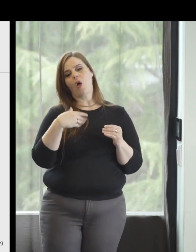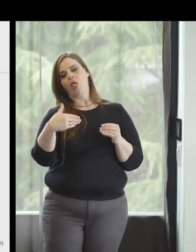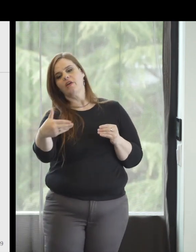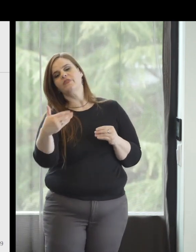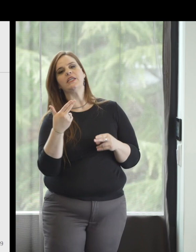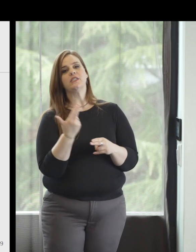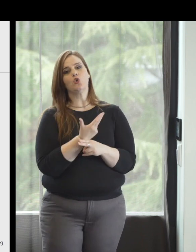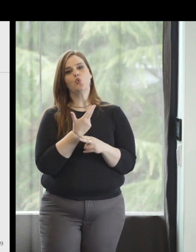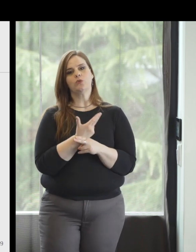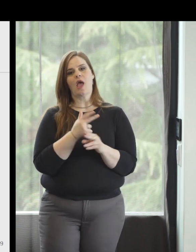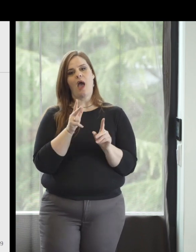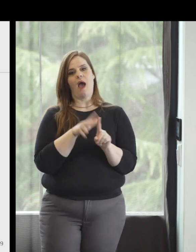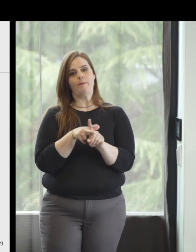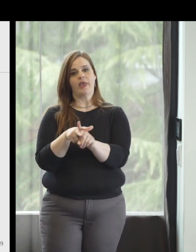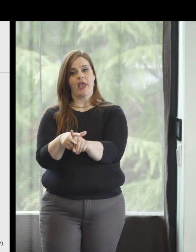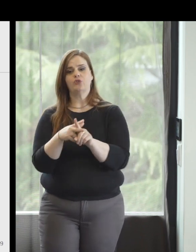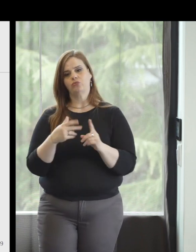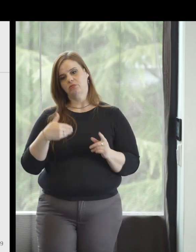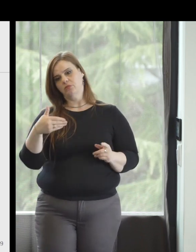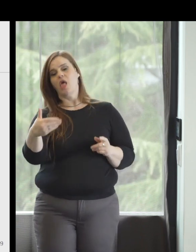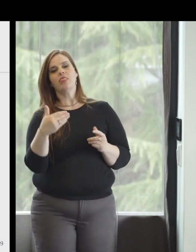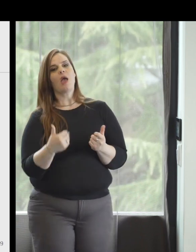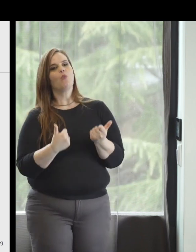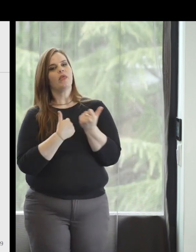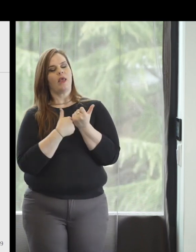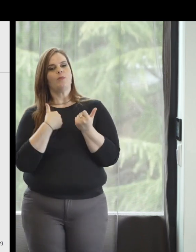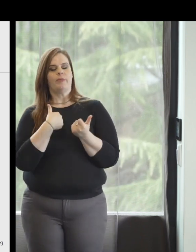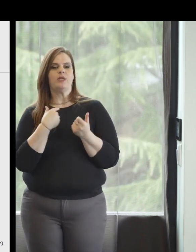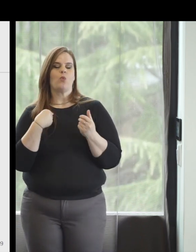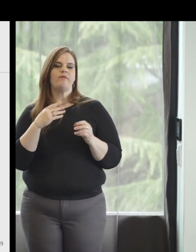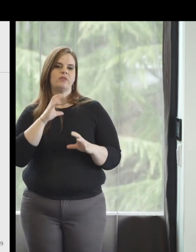applications that enable me to have that conversation